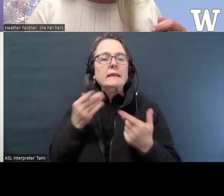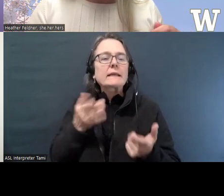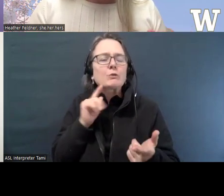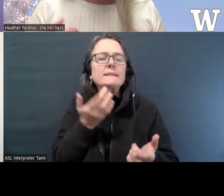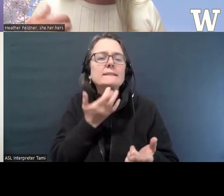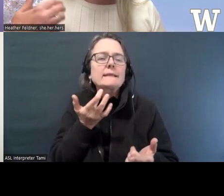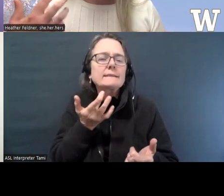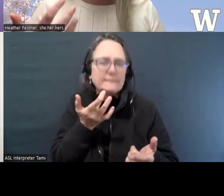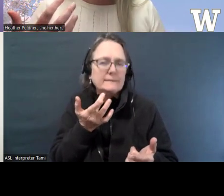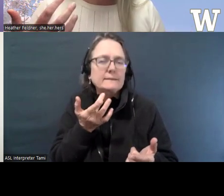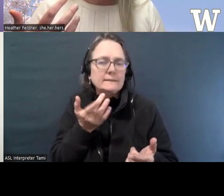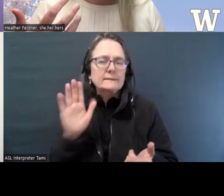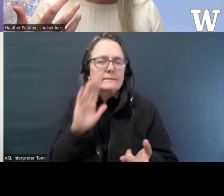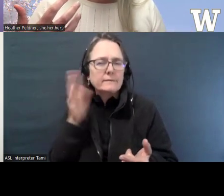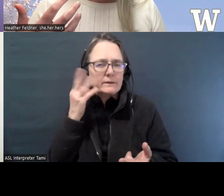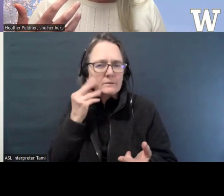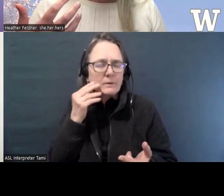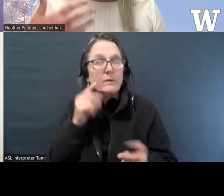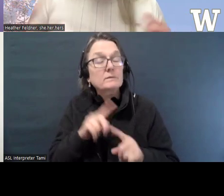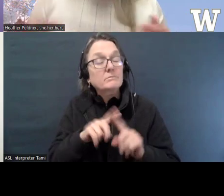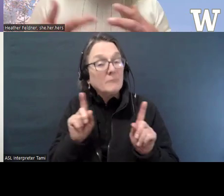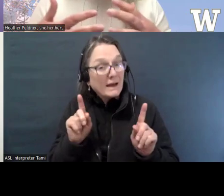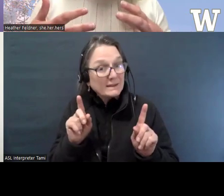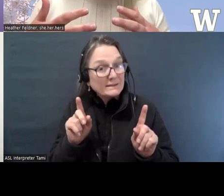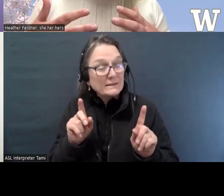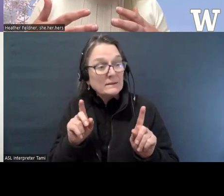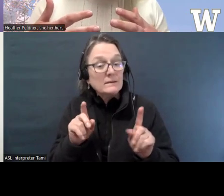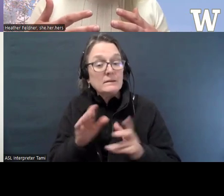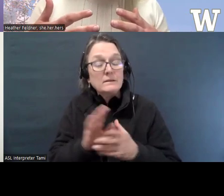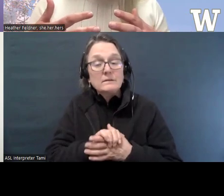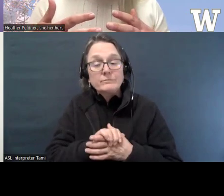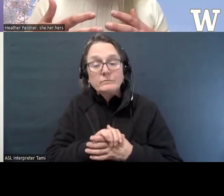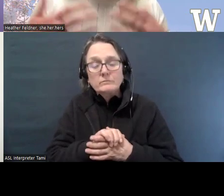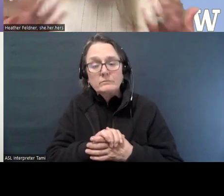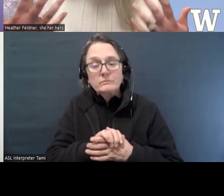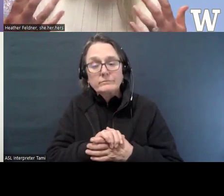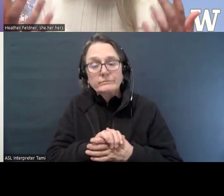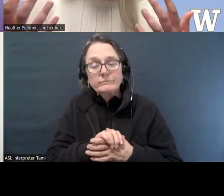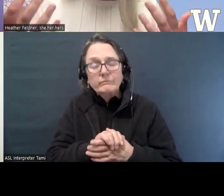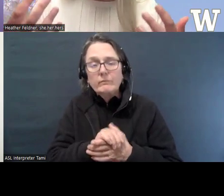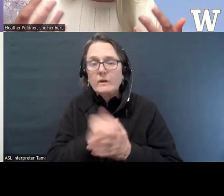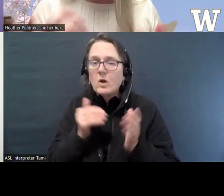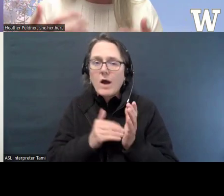But because you know, what happens when... As a non-wheelchair user,